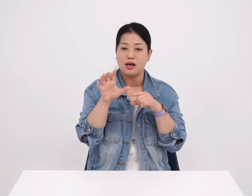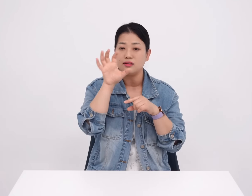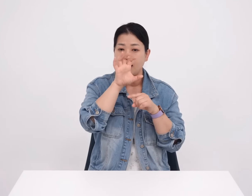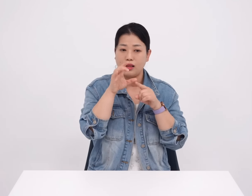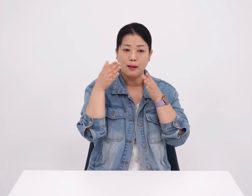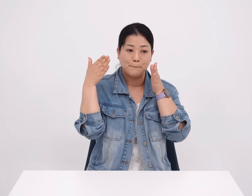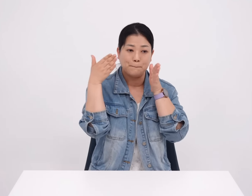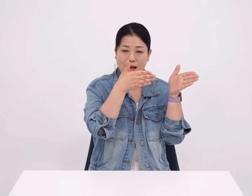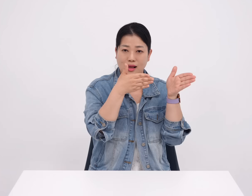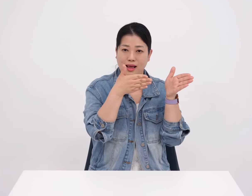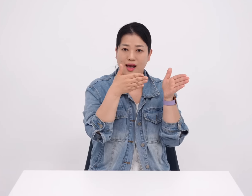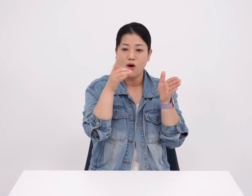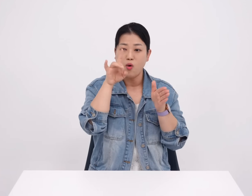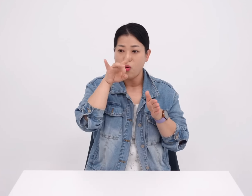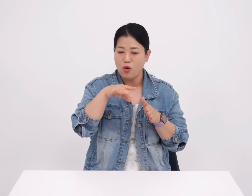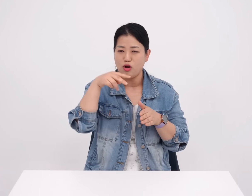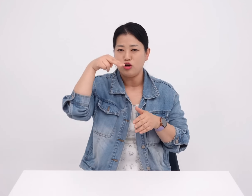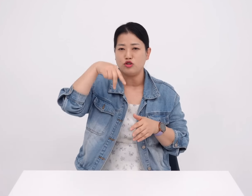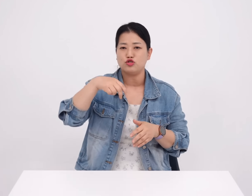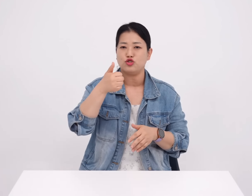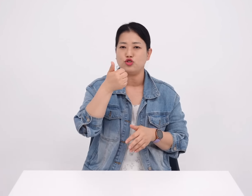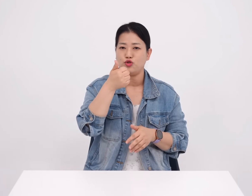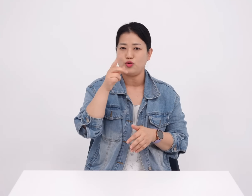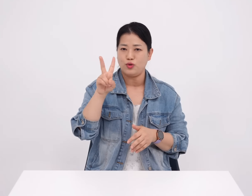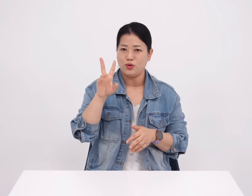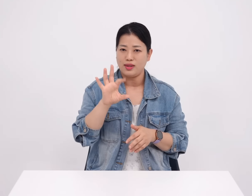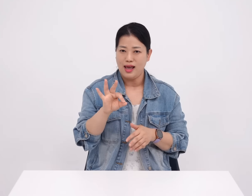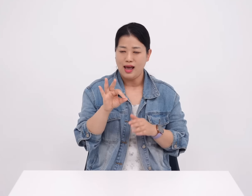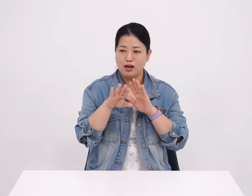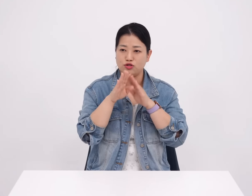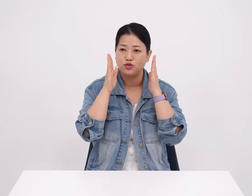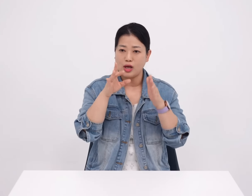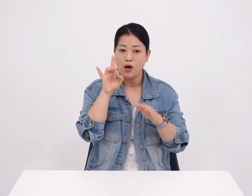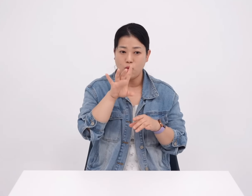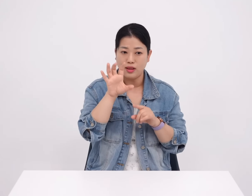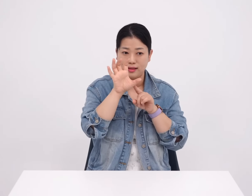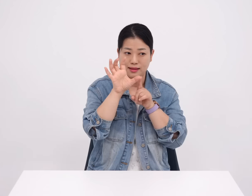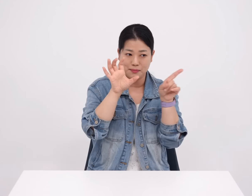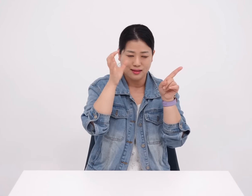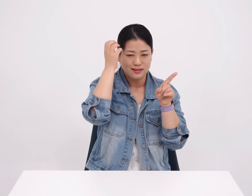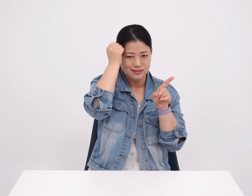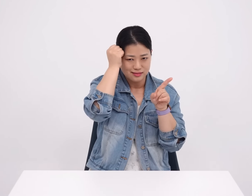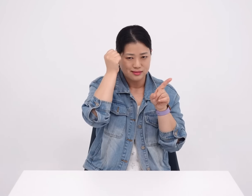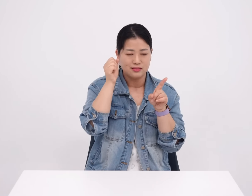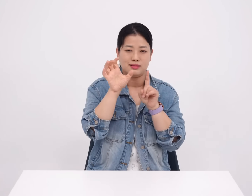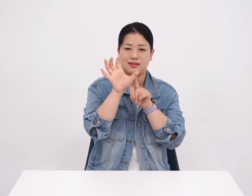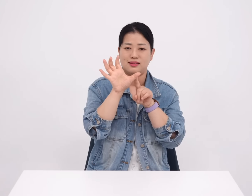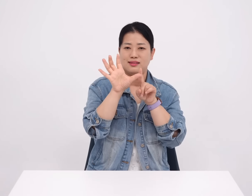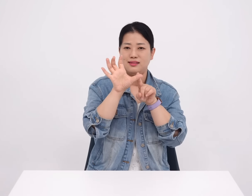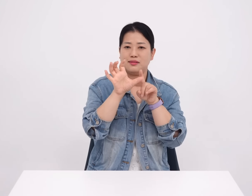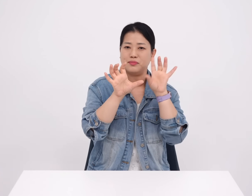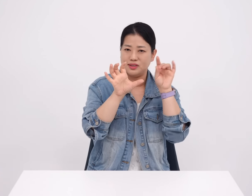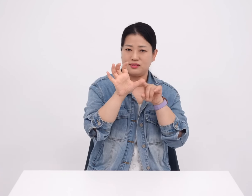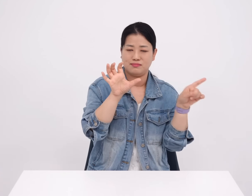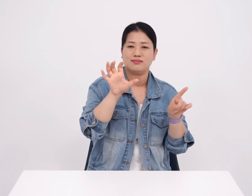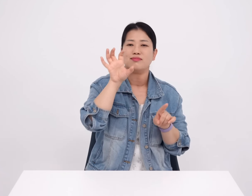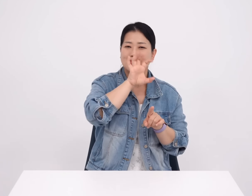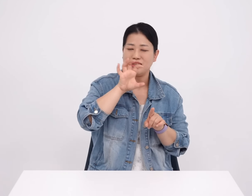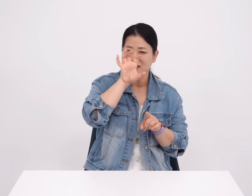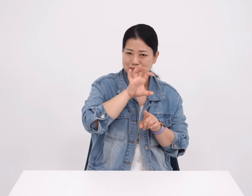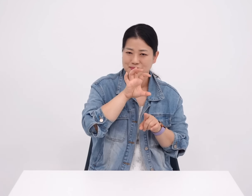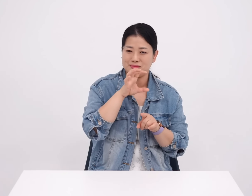Practice is the direction of the thumb,